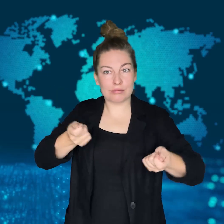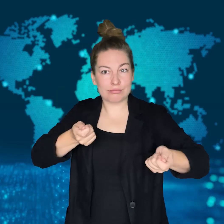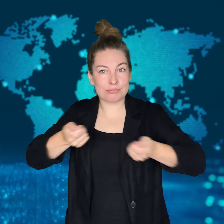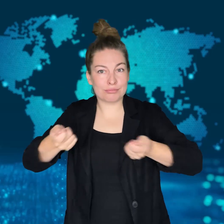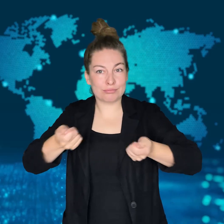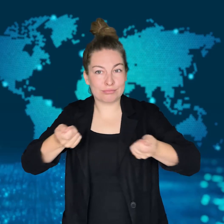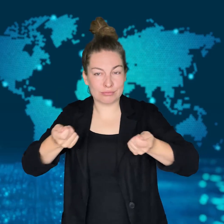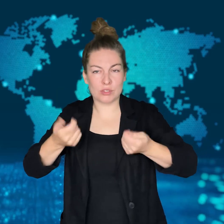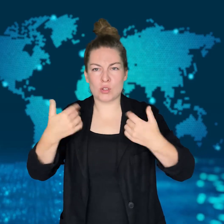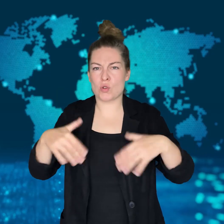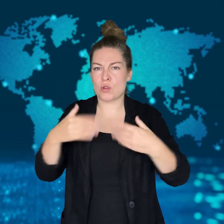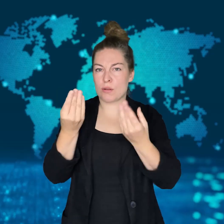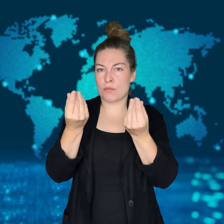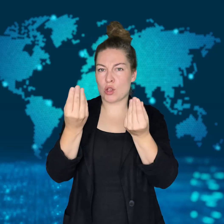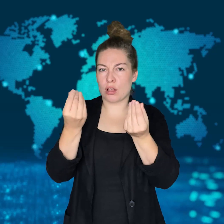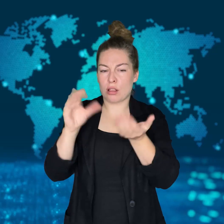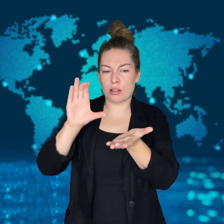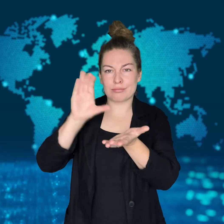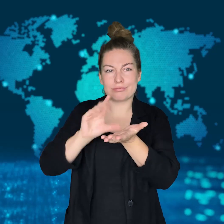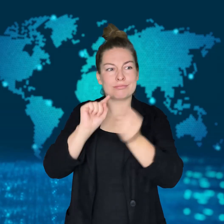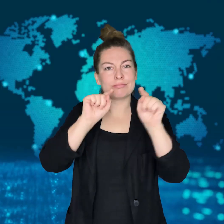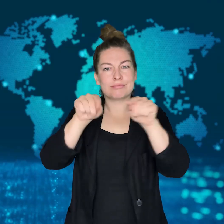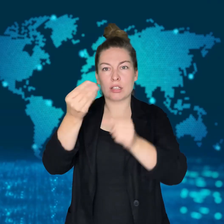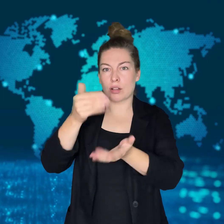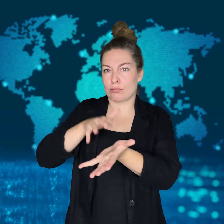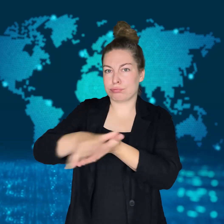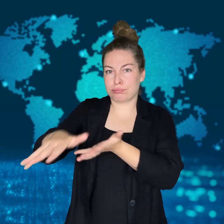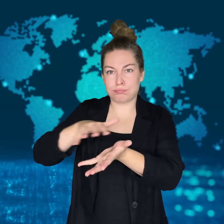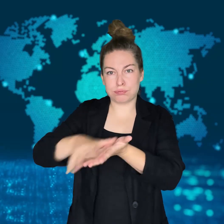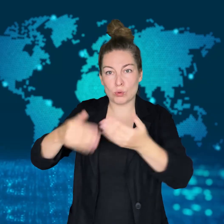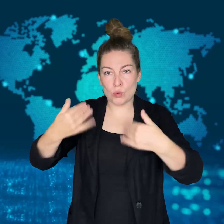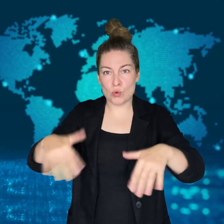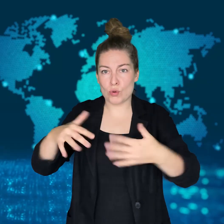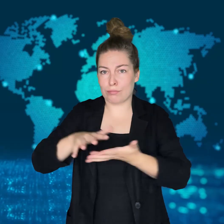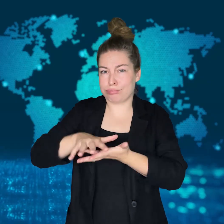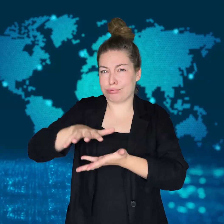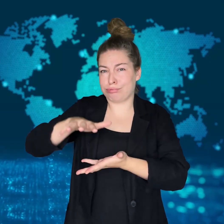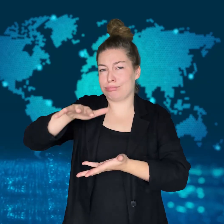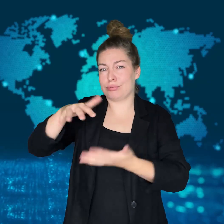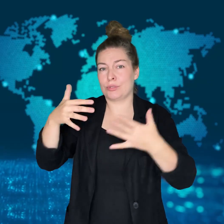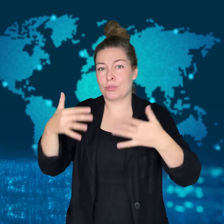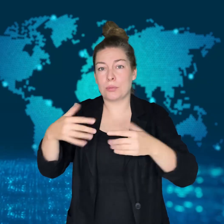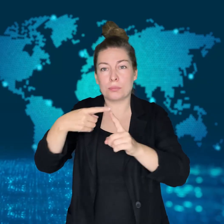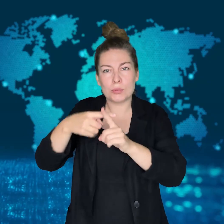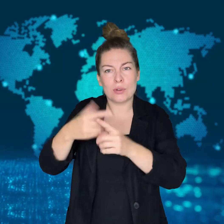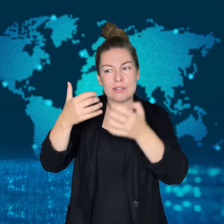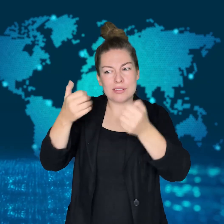the company's sales declined.